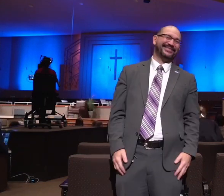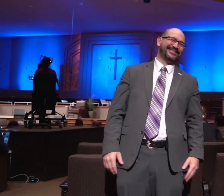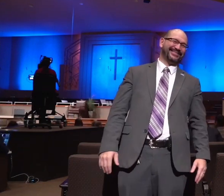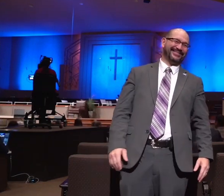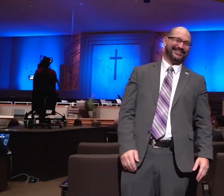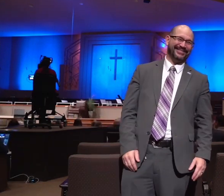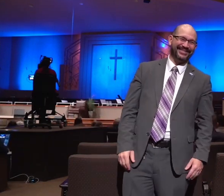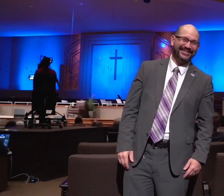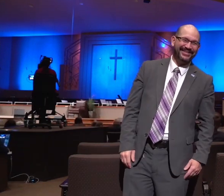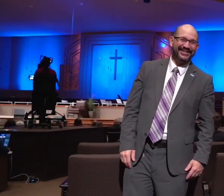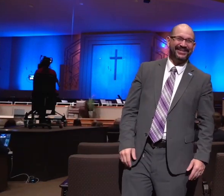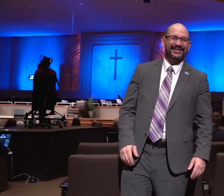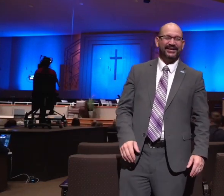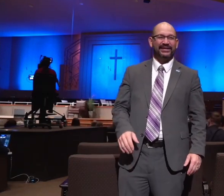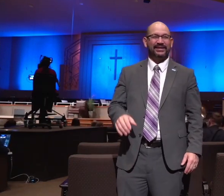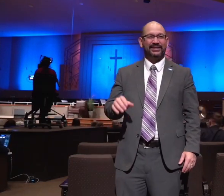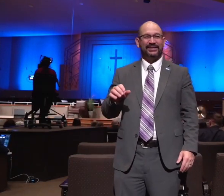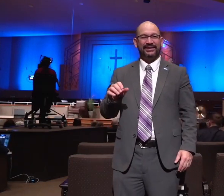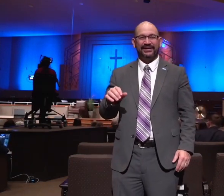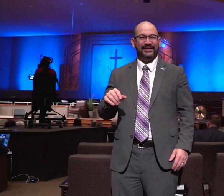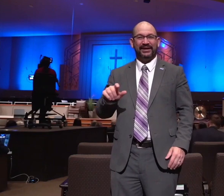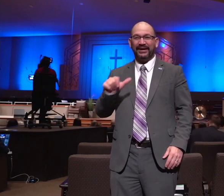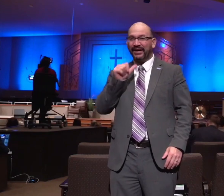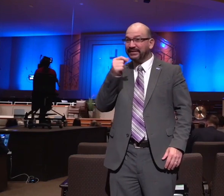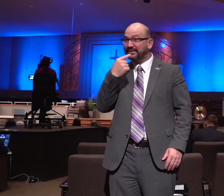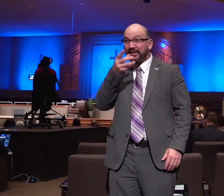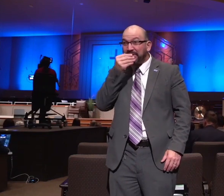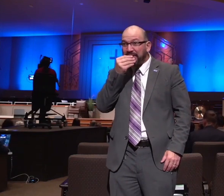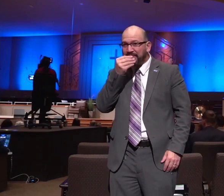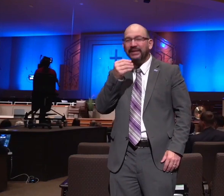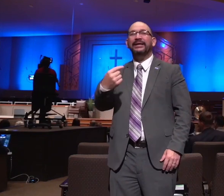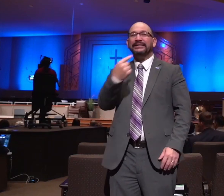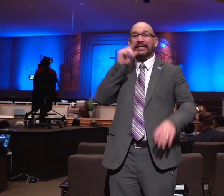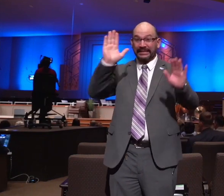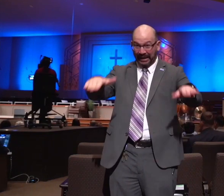oh least I didn't say shut up and sit down